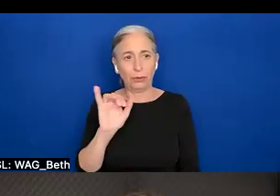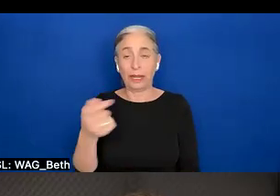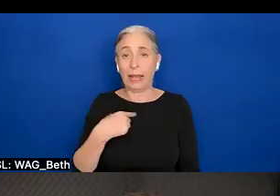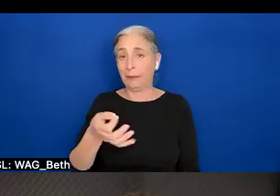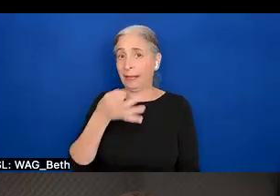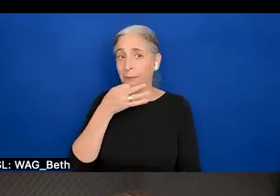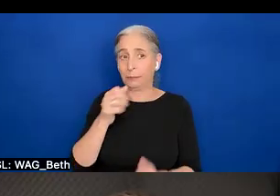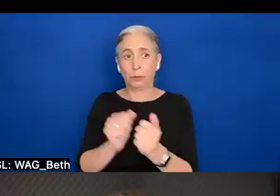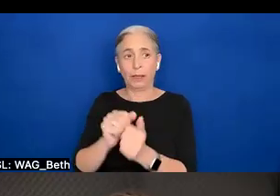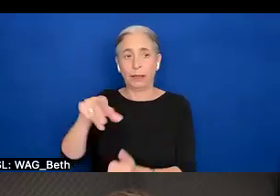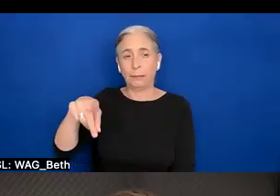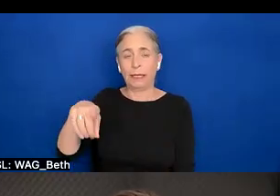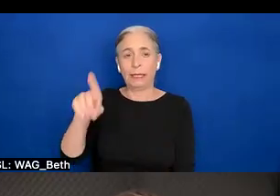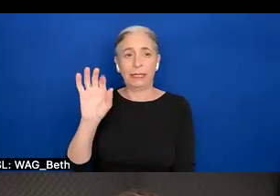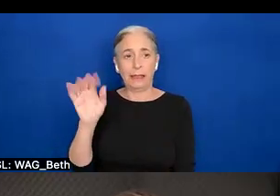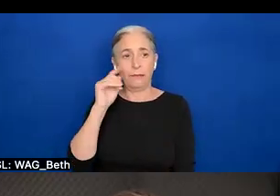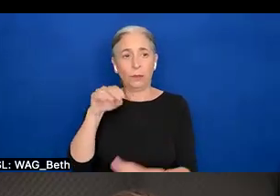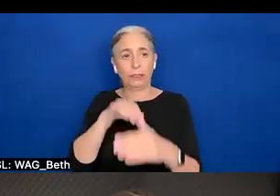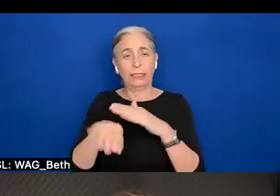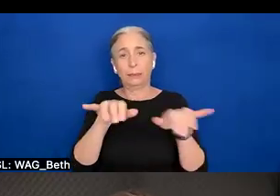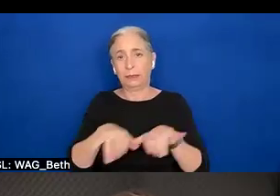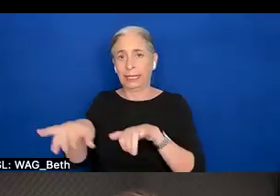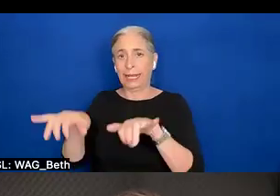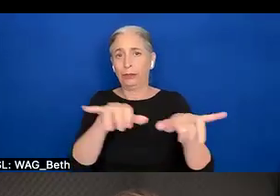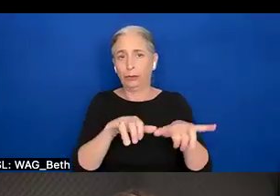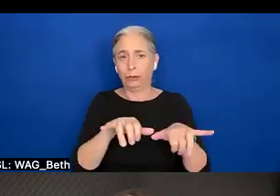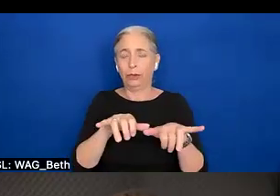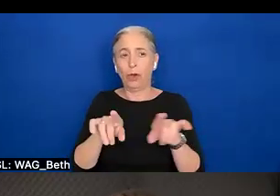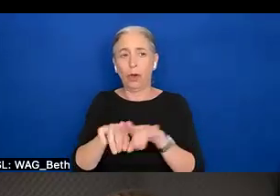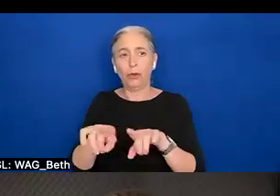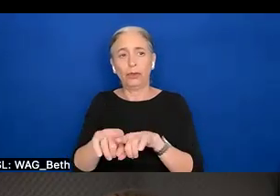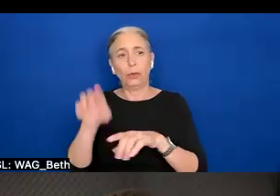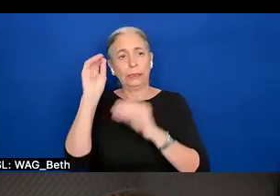accessible standards. And I also teach graphic design.